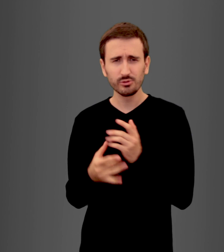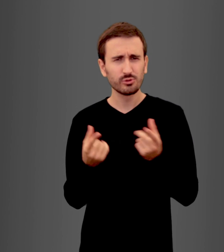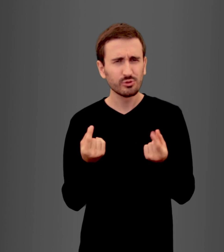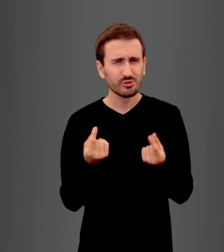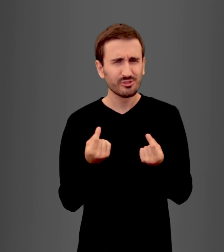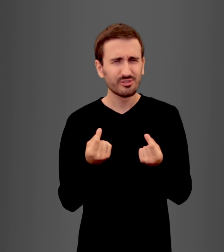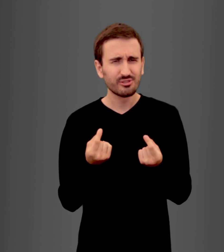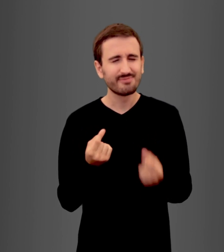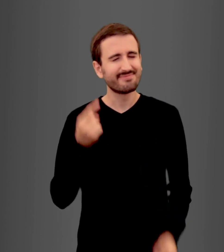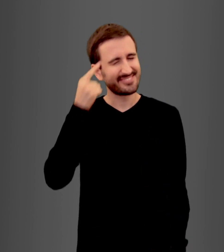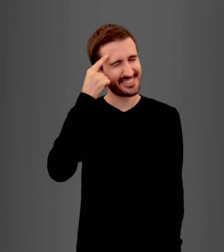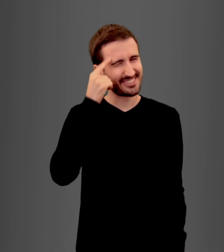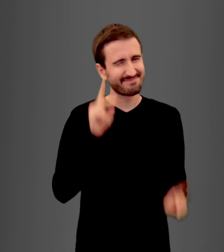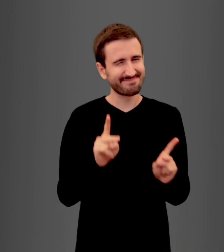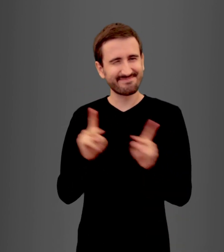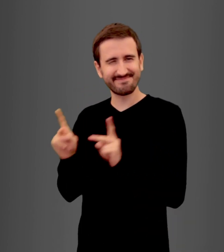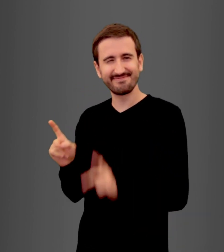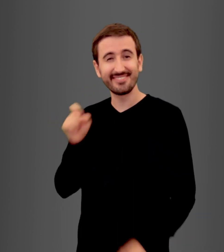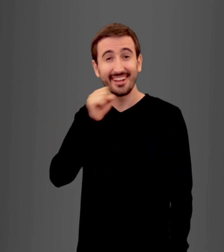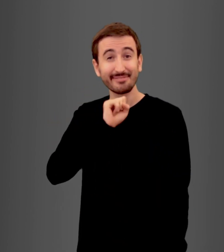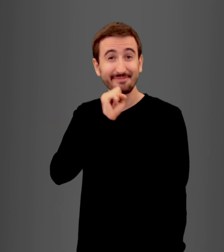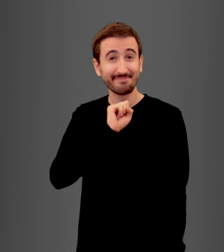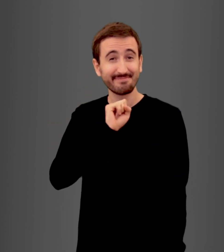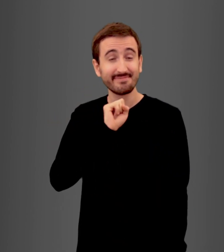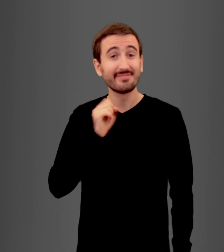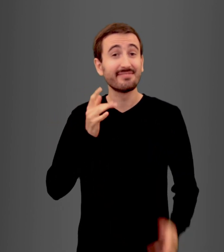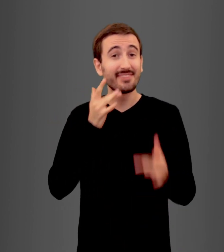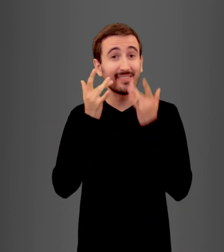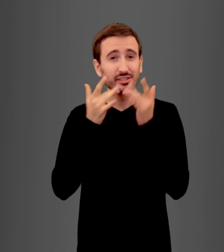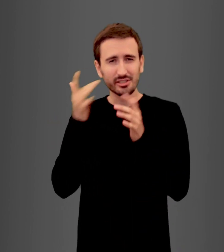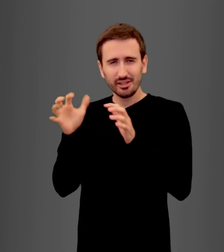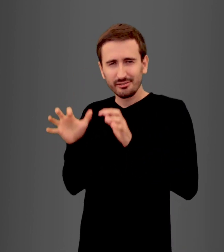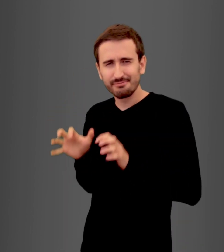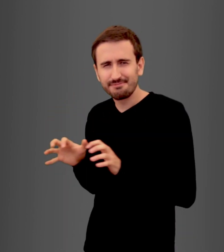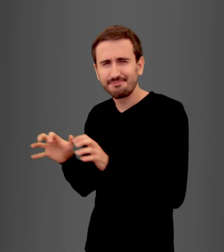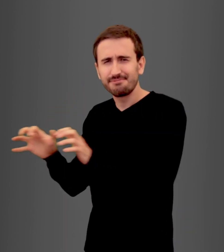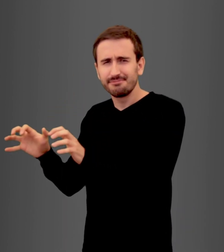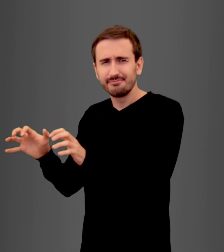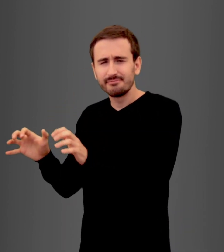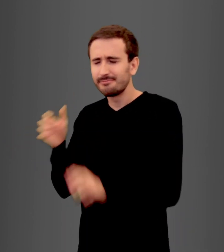one can take the same approach as choosing an ice cream flavor.